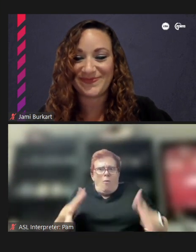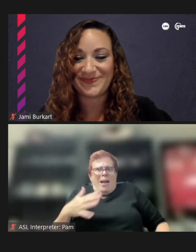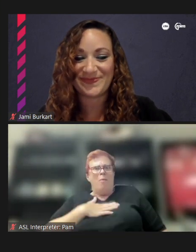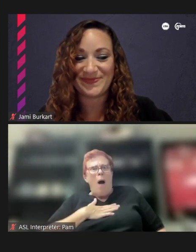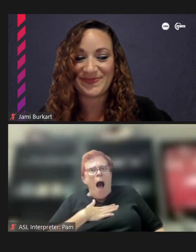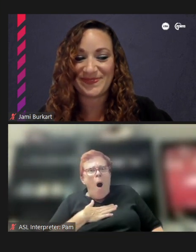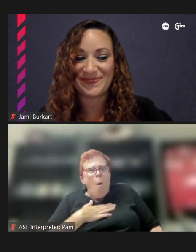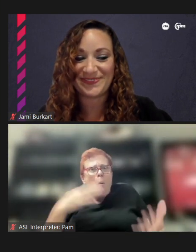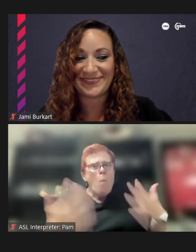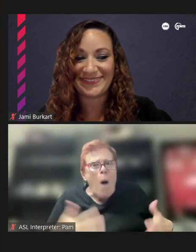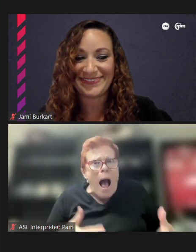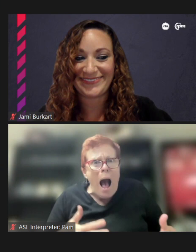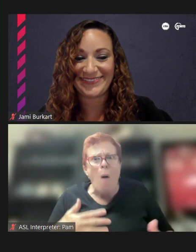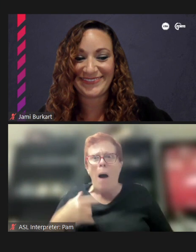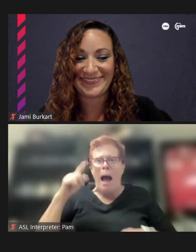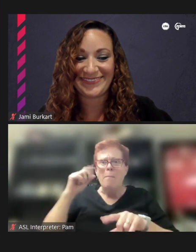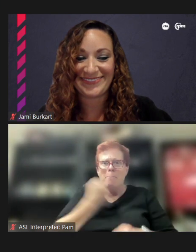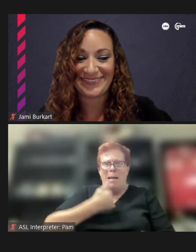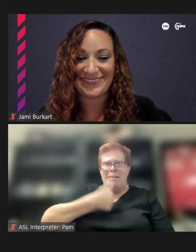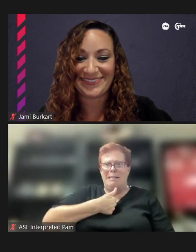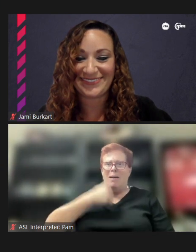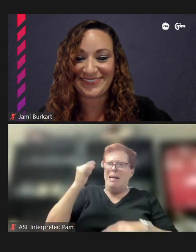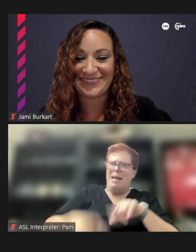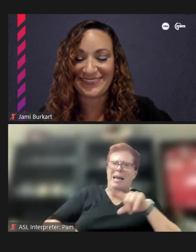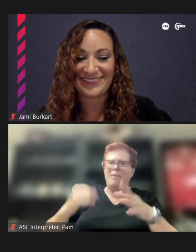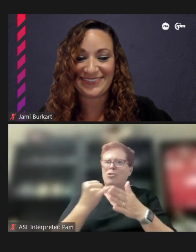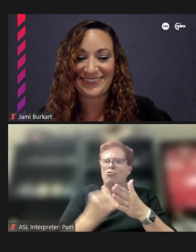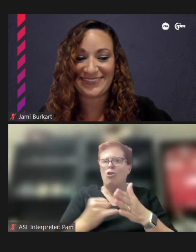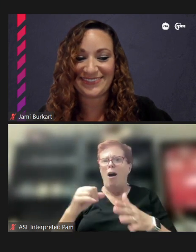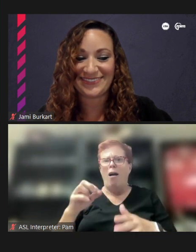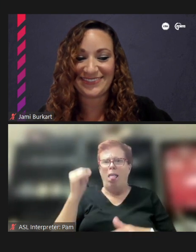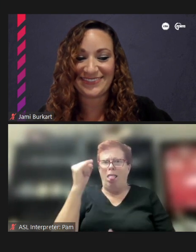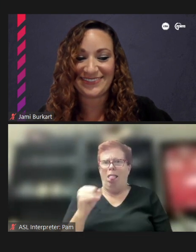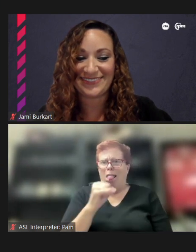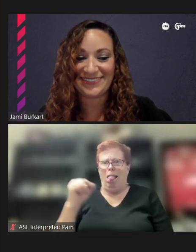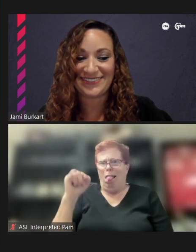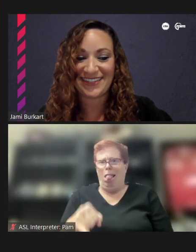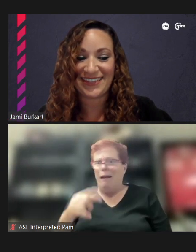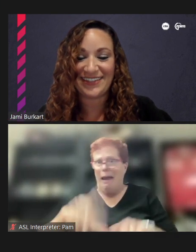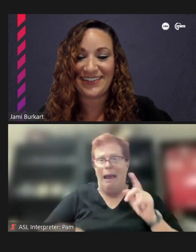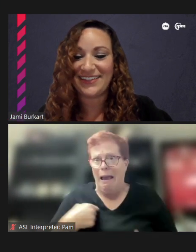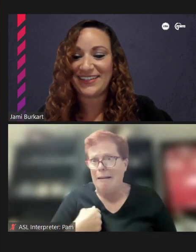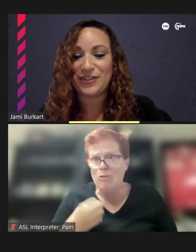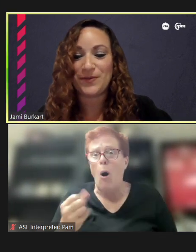even draw stick figures, so thank you very much for doing this and I love to participate. Thank